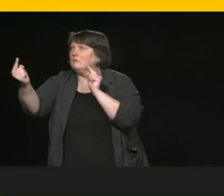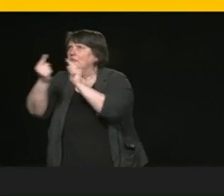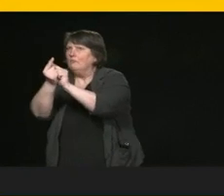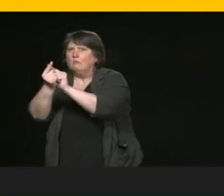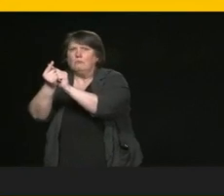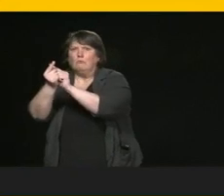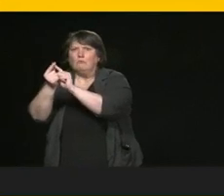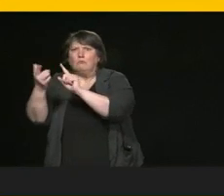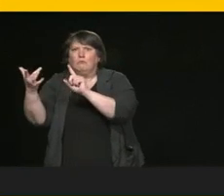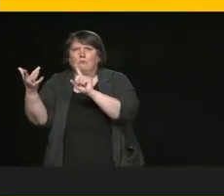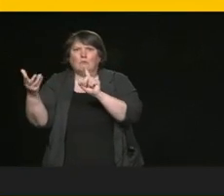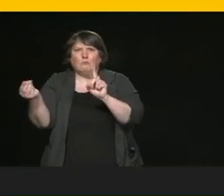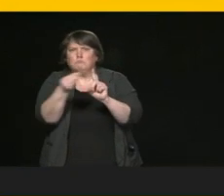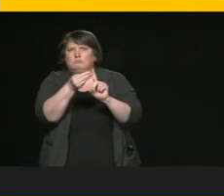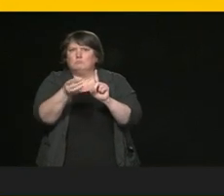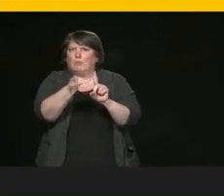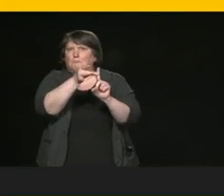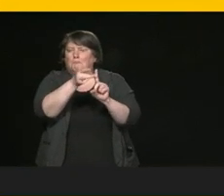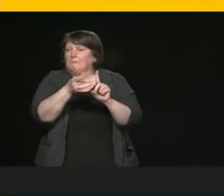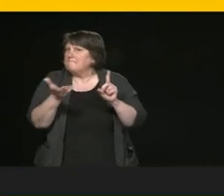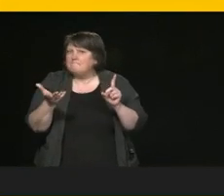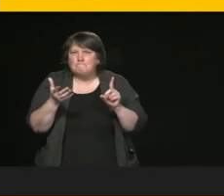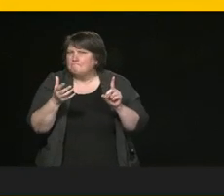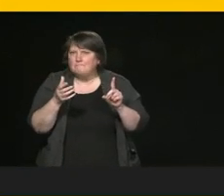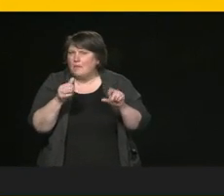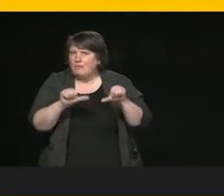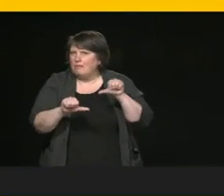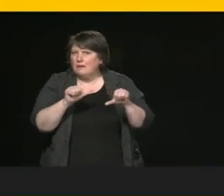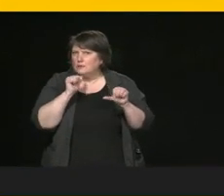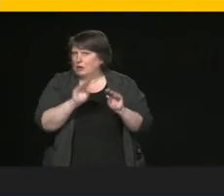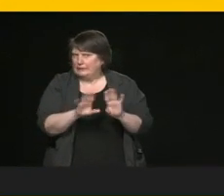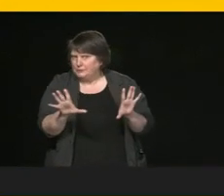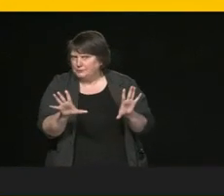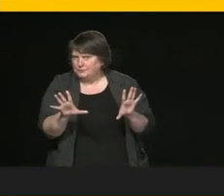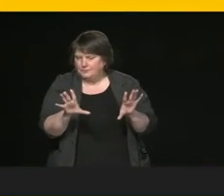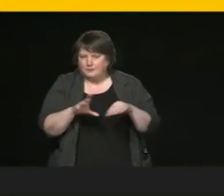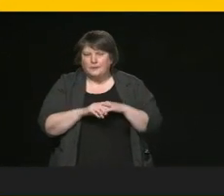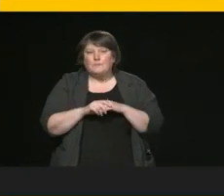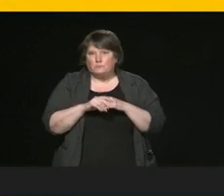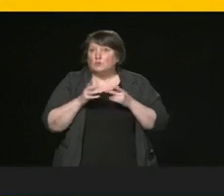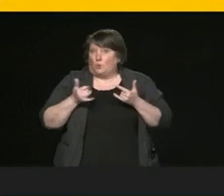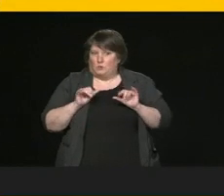IT'S UNDER INVESTIGATION BY THE JURISDICTION ITSELF.